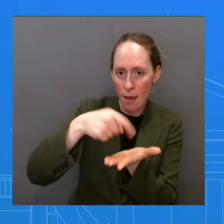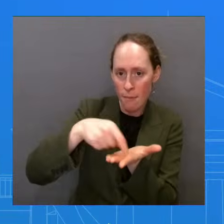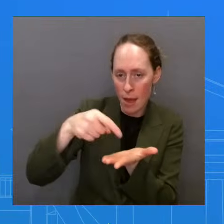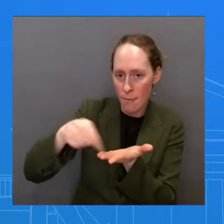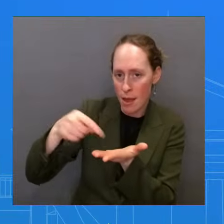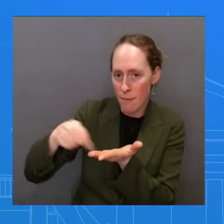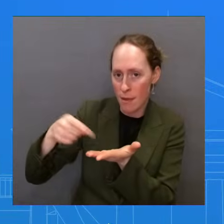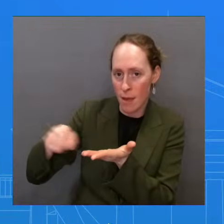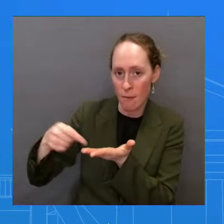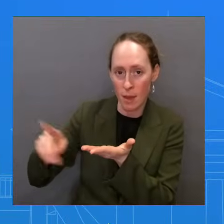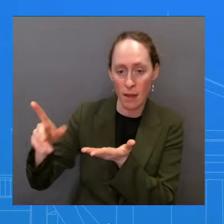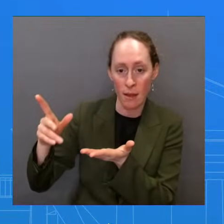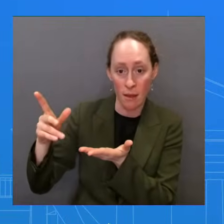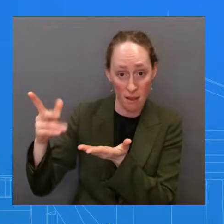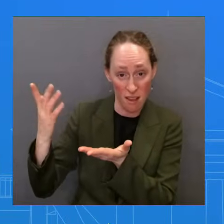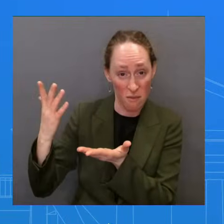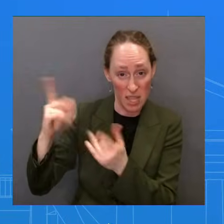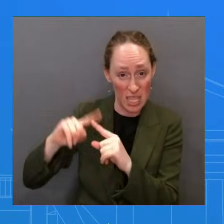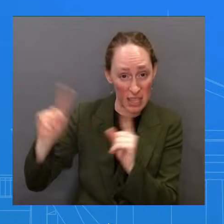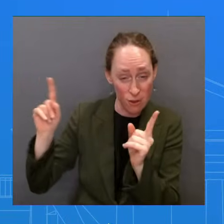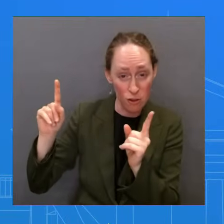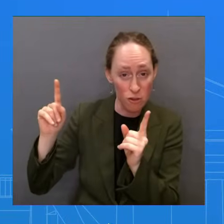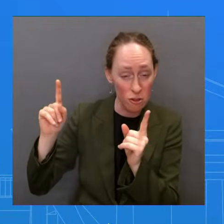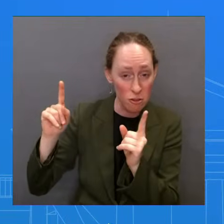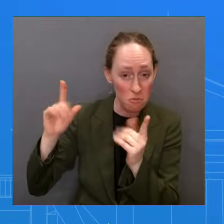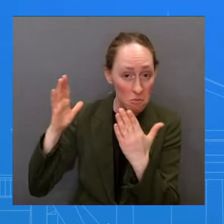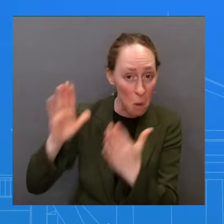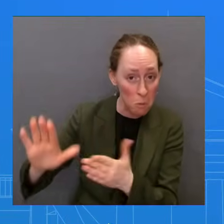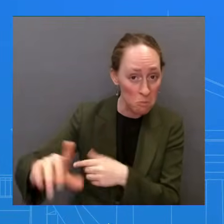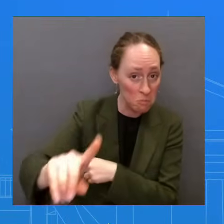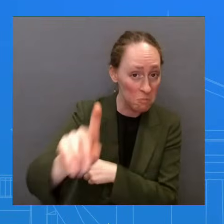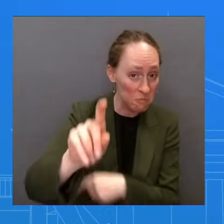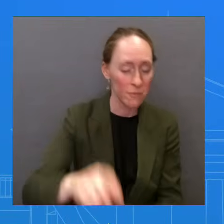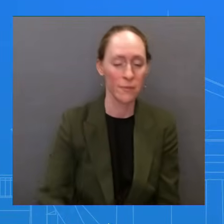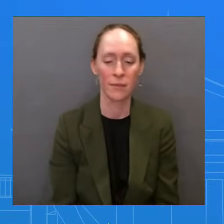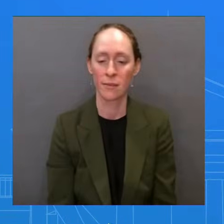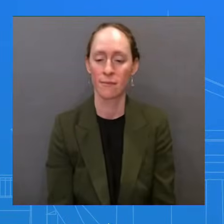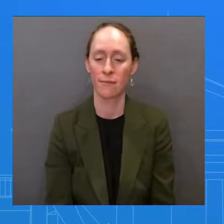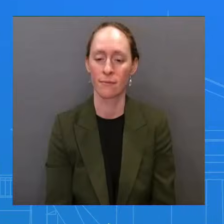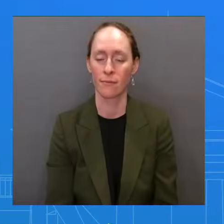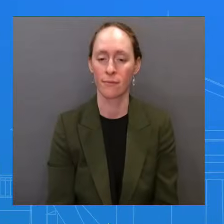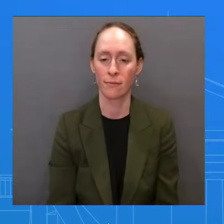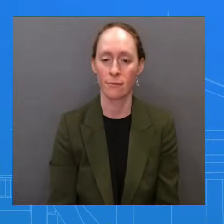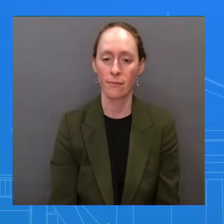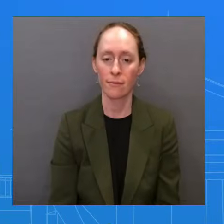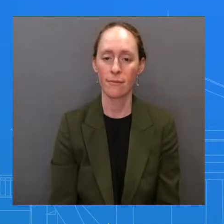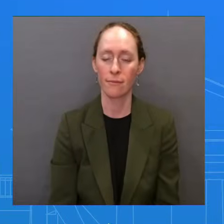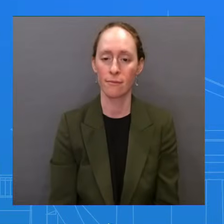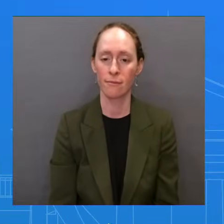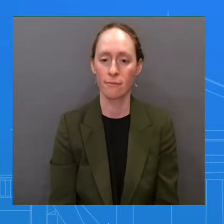look, that is something -- a conversation that the President is happy to have with Speaker McCarthy and other --